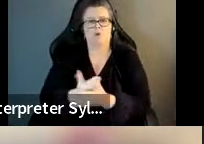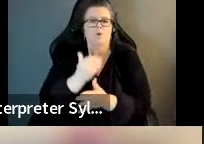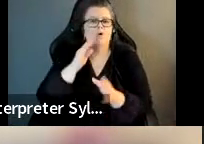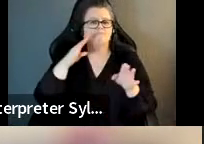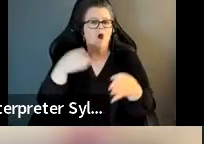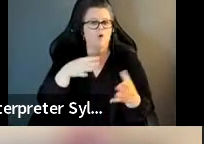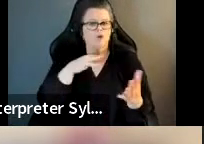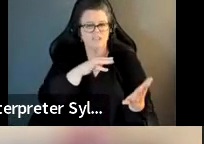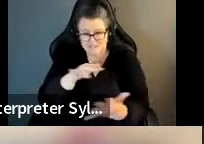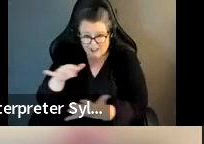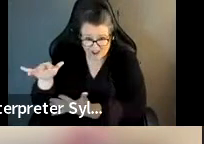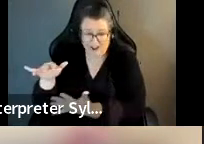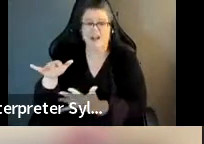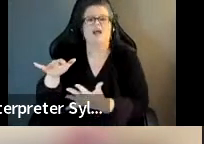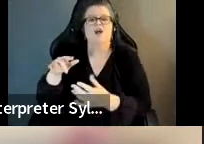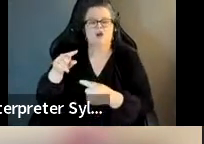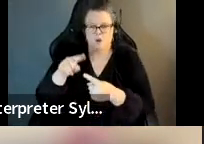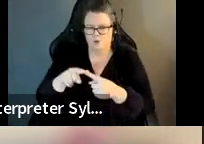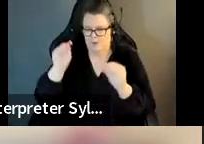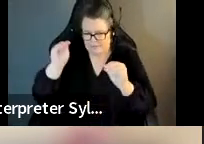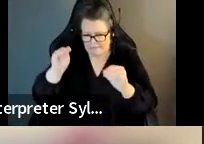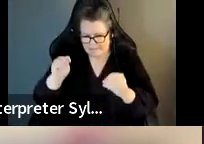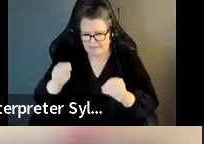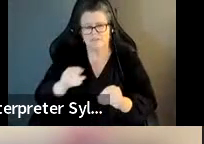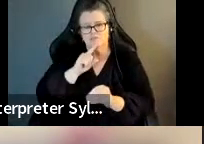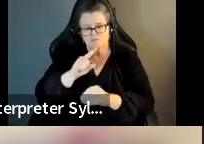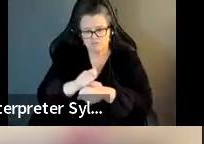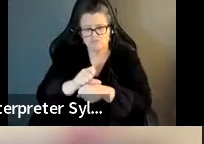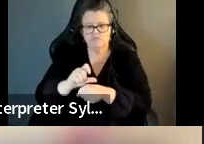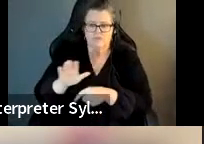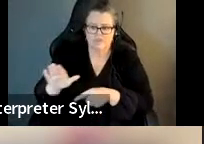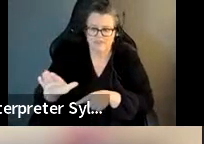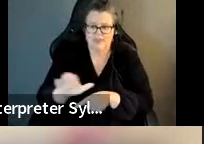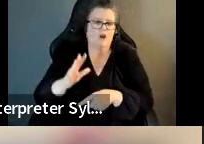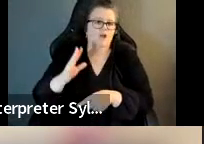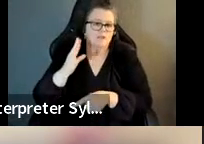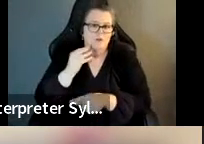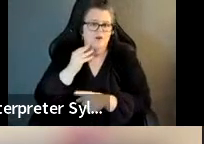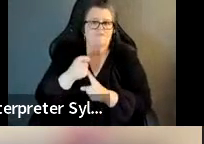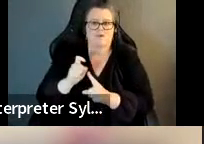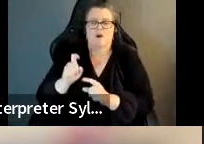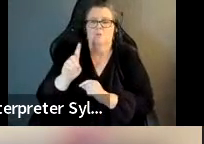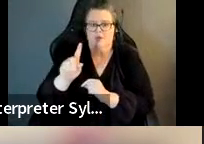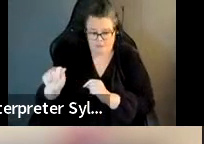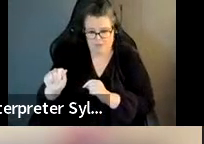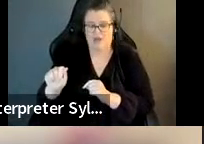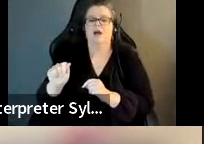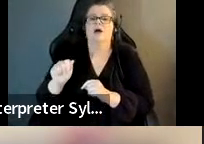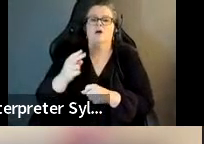experience of actual patients with disabilities as they transferred onto surfaces of various heights using various methods.